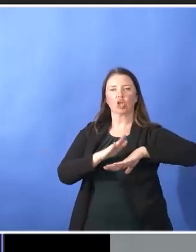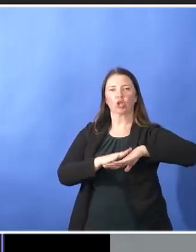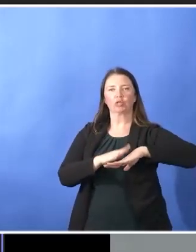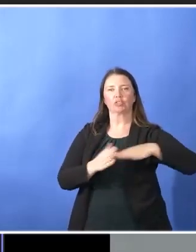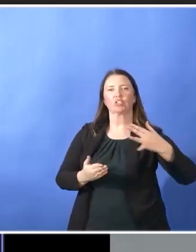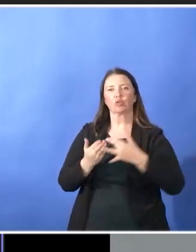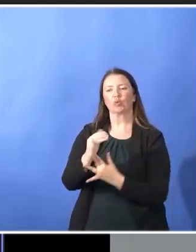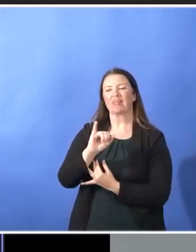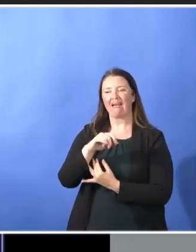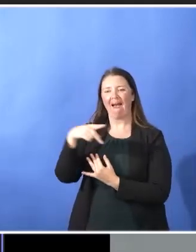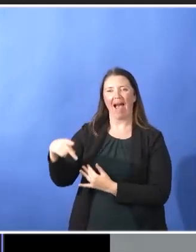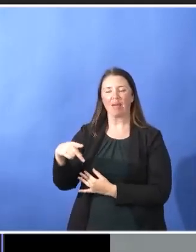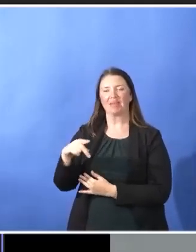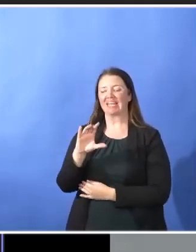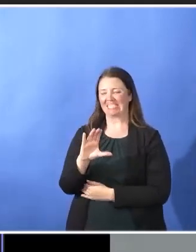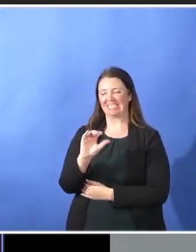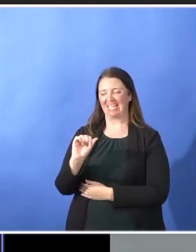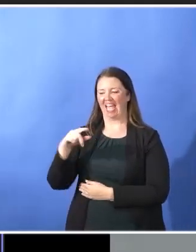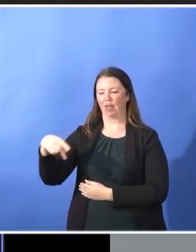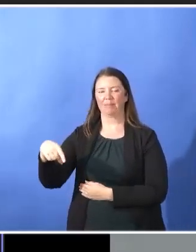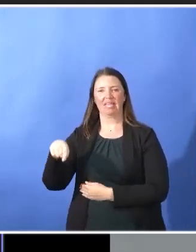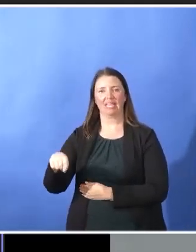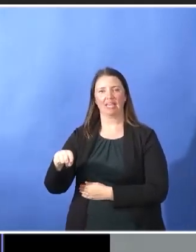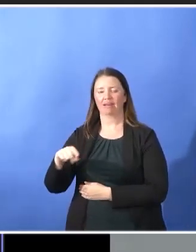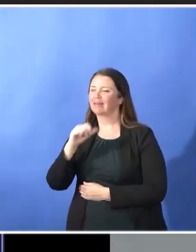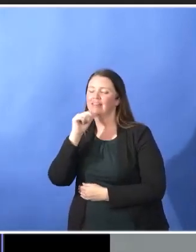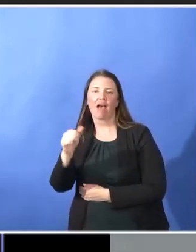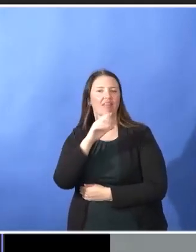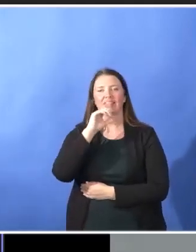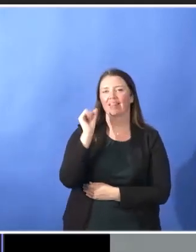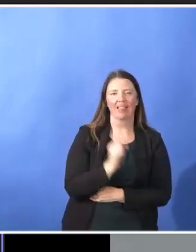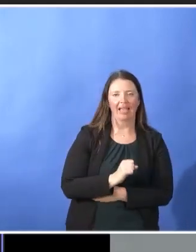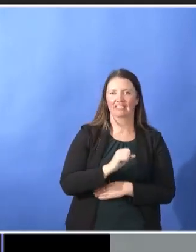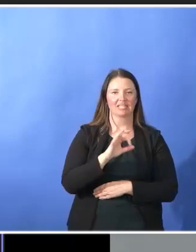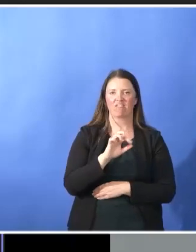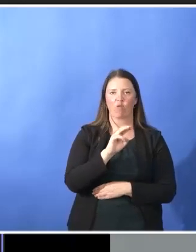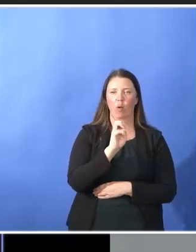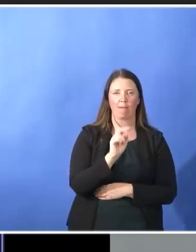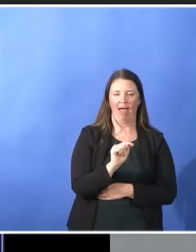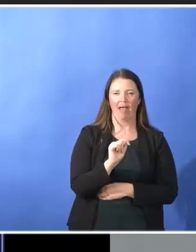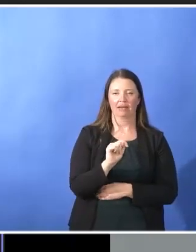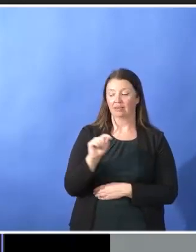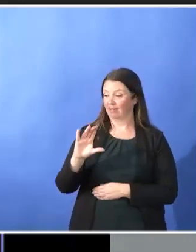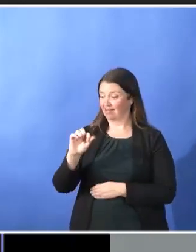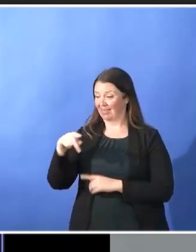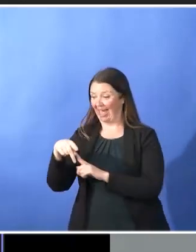ALERTING PROTOCOL, CAP, RATHER THAN THE LEGACY FORMAT. CAP ALERTS ALLOW THEM TO RECEIVE MORE DETAILED